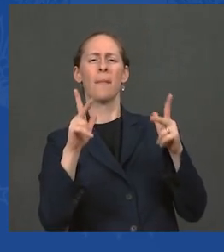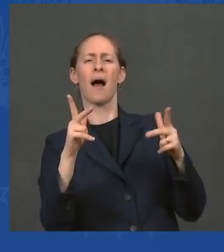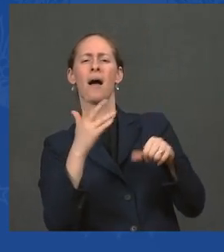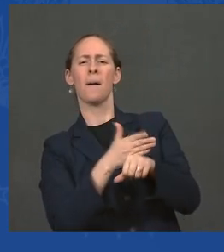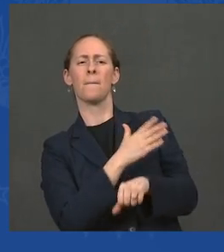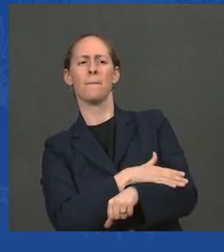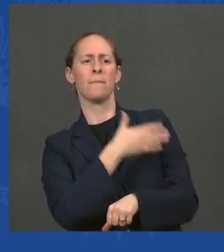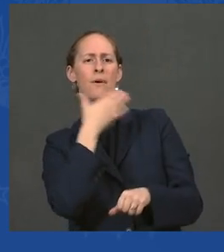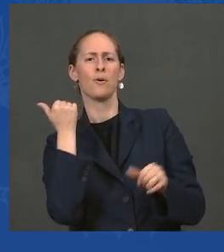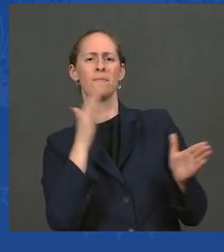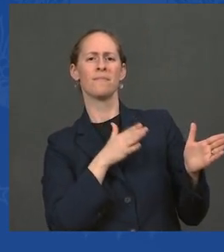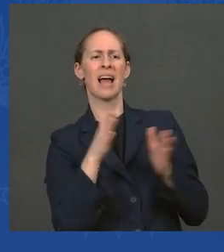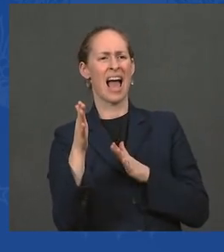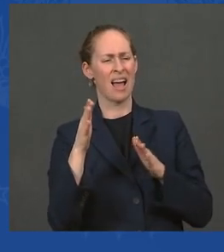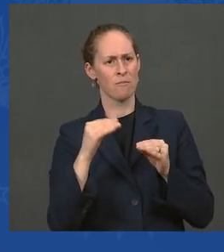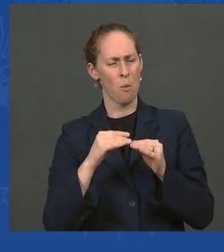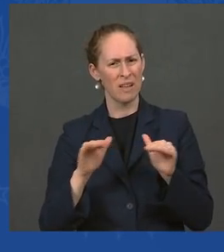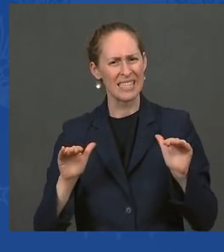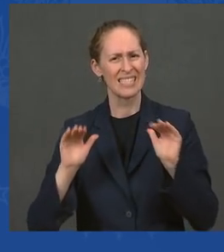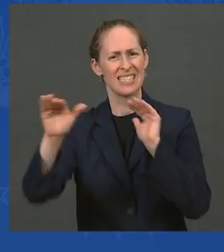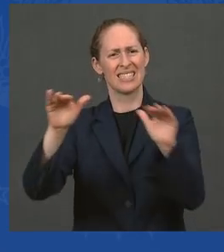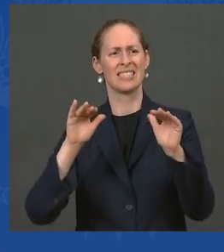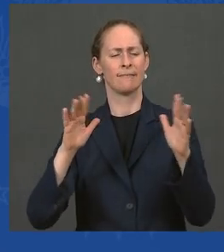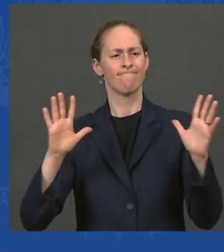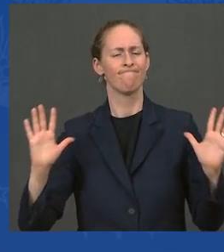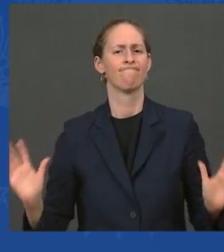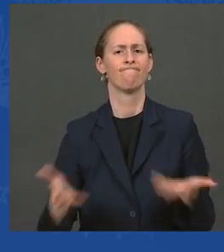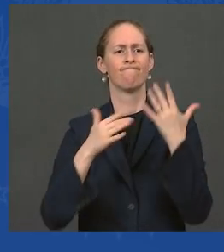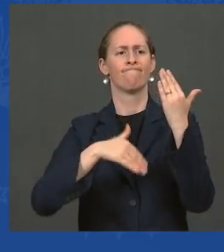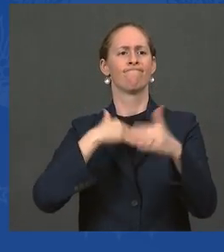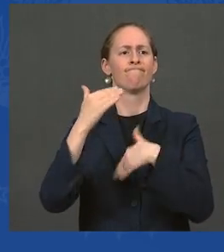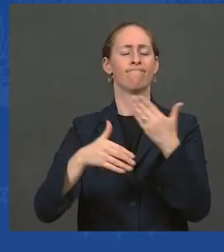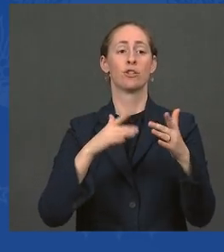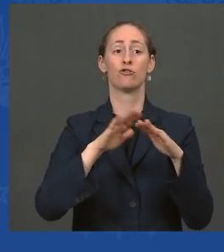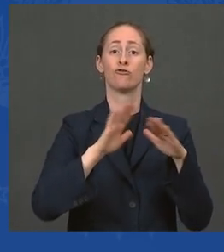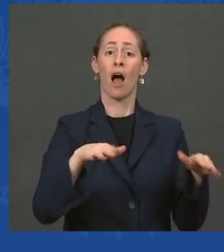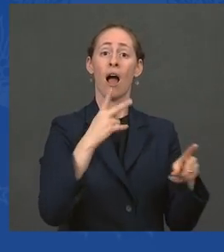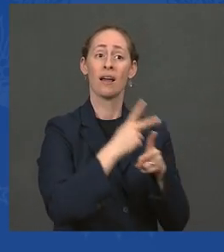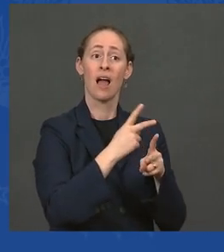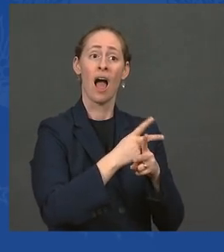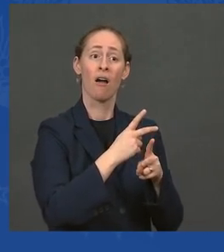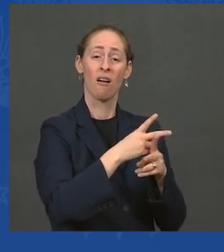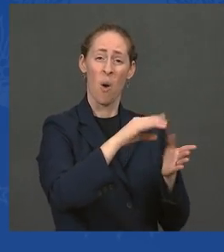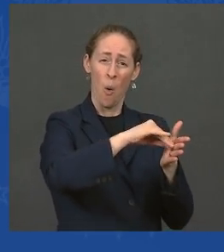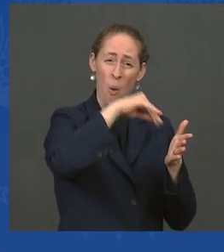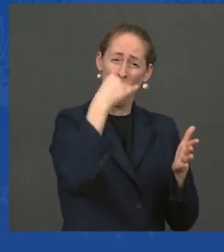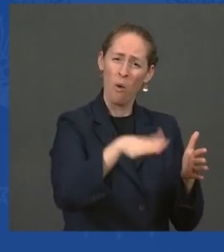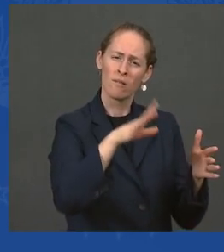Look, it's going to cut the cost of childcare for most Pennsylvania families in half. No middle-income family will pay more than